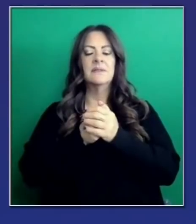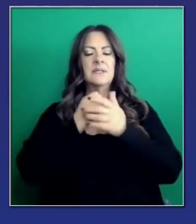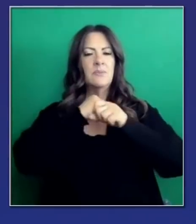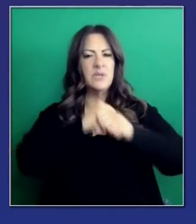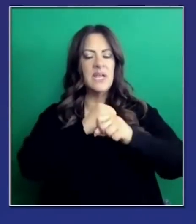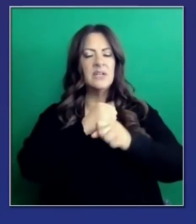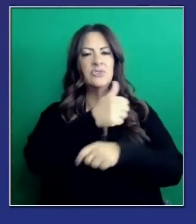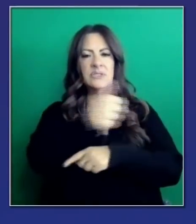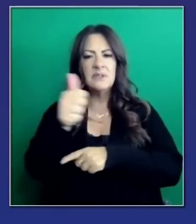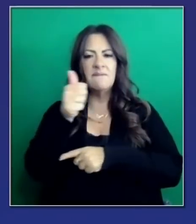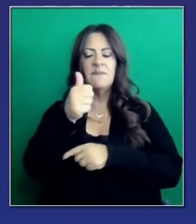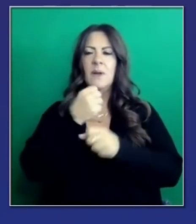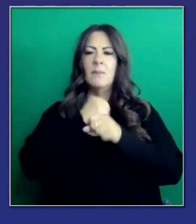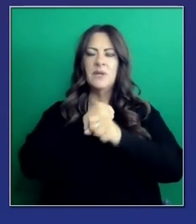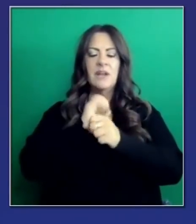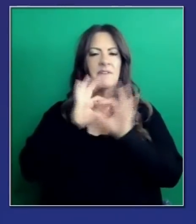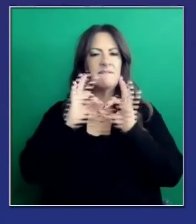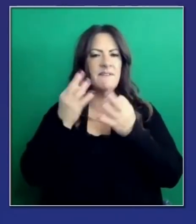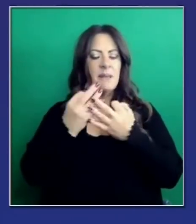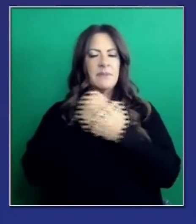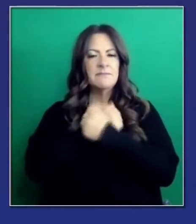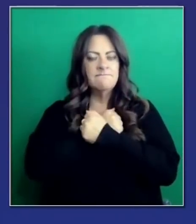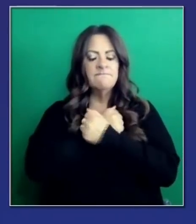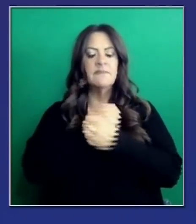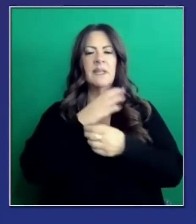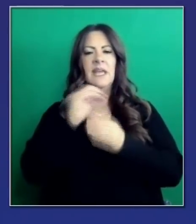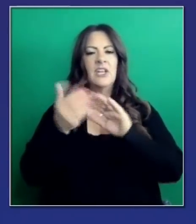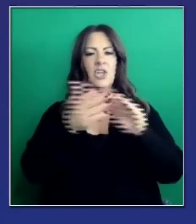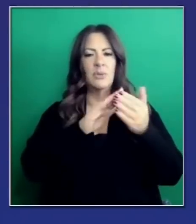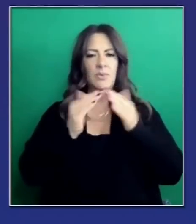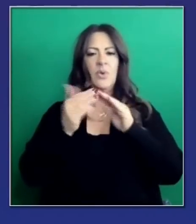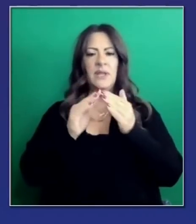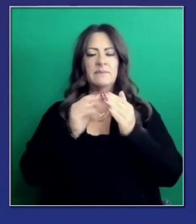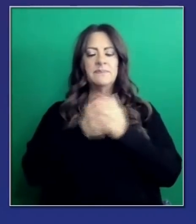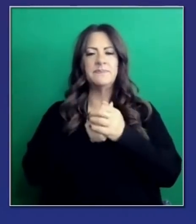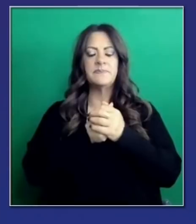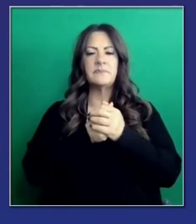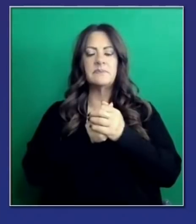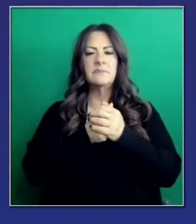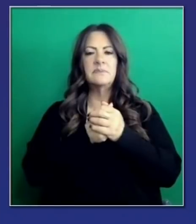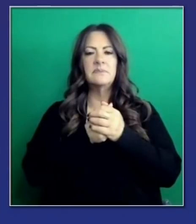MAINTAIN OUR VIGILANCE, AVOID WHAT WE MUST TO PROTECT